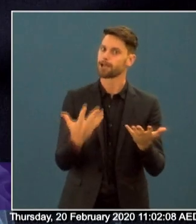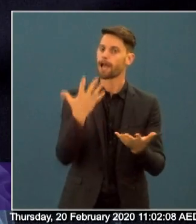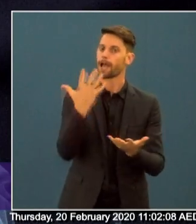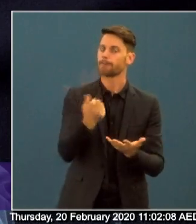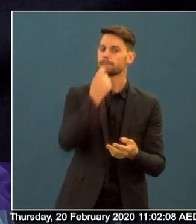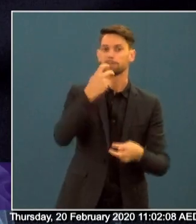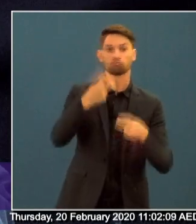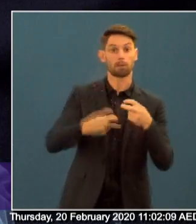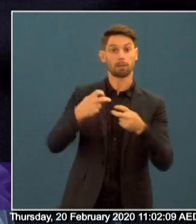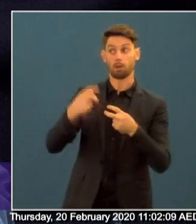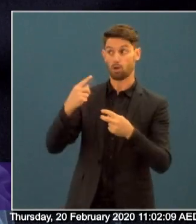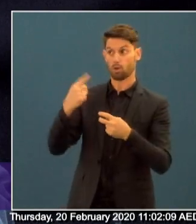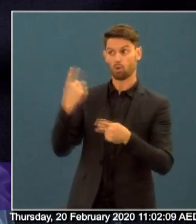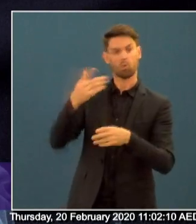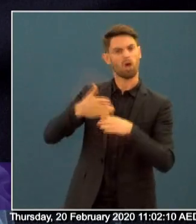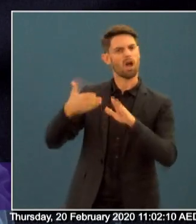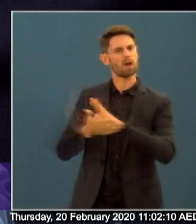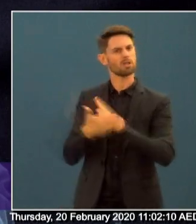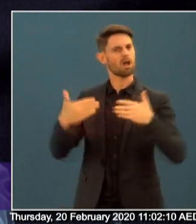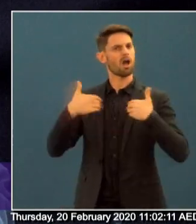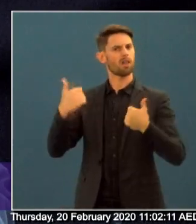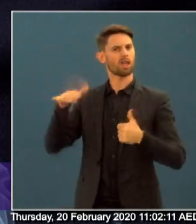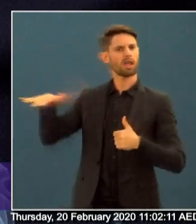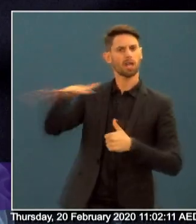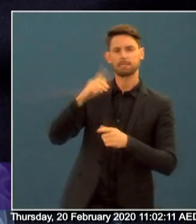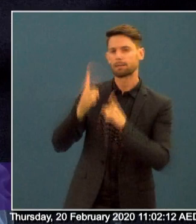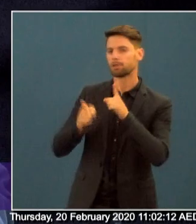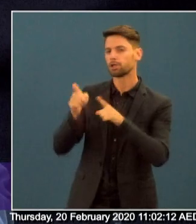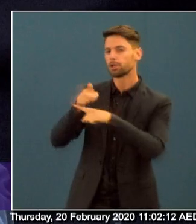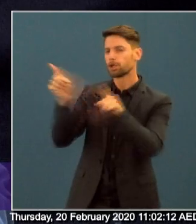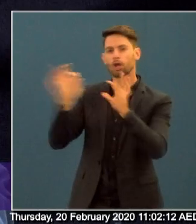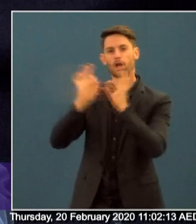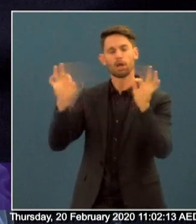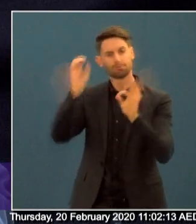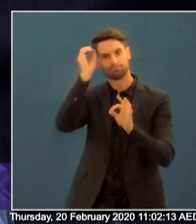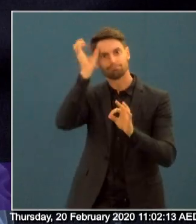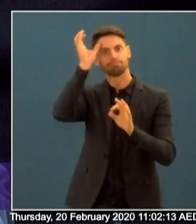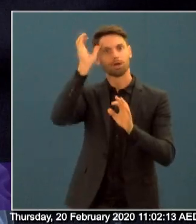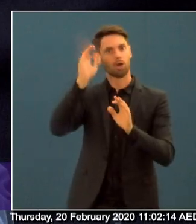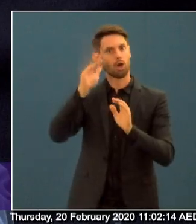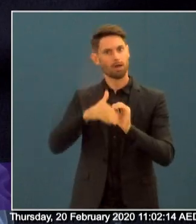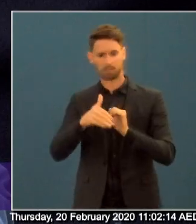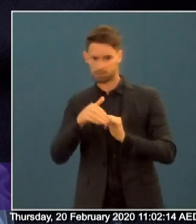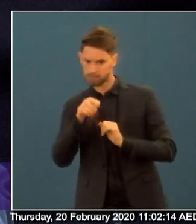and an unequipping of the health services sector around the health needs of people